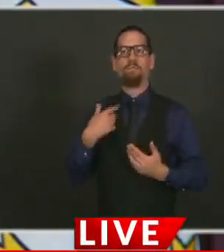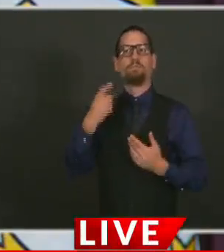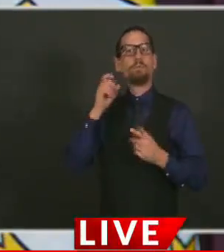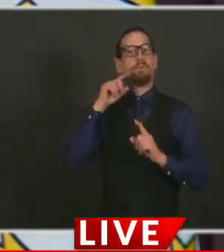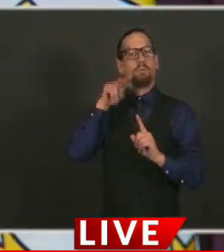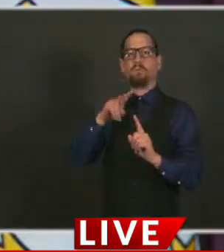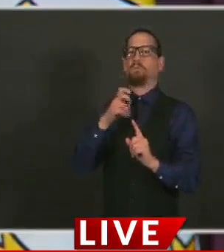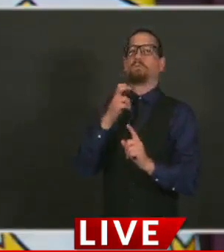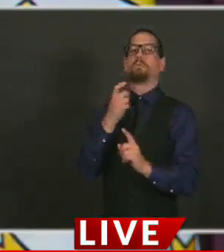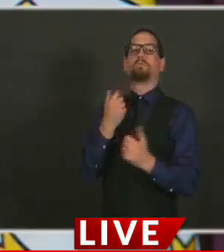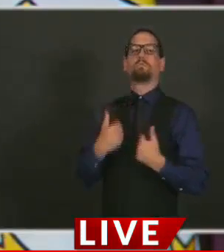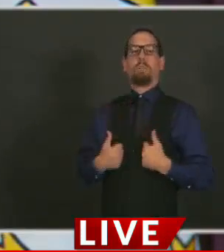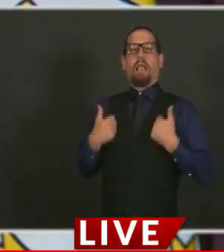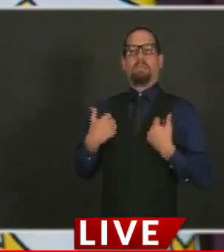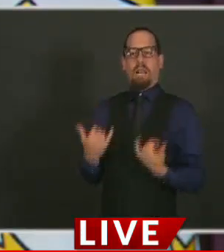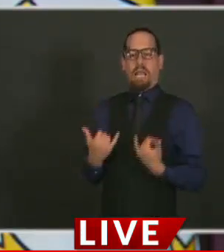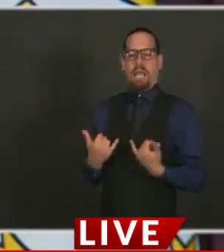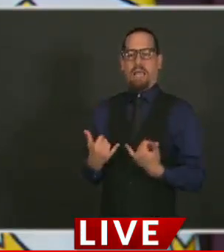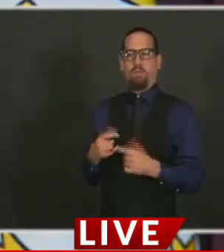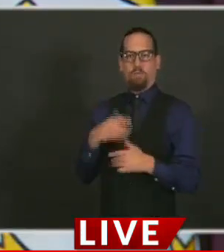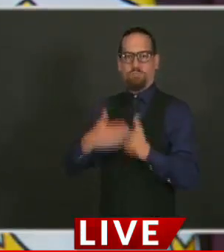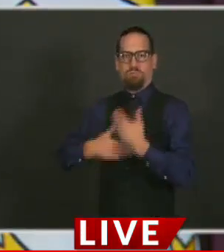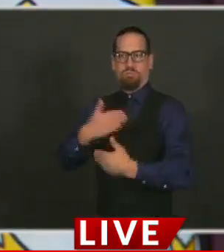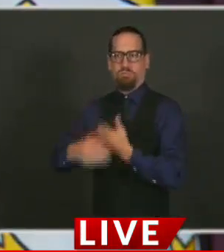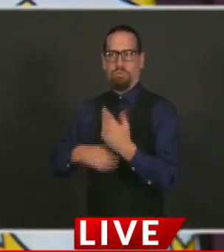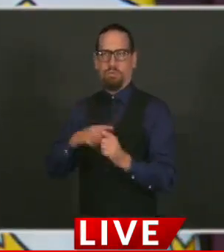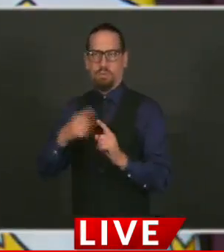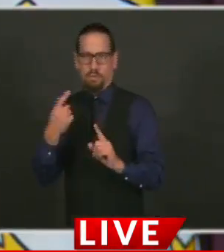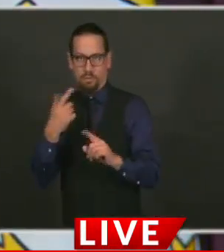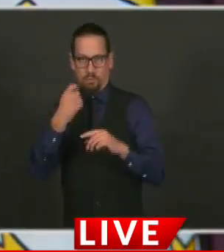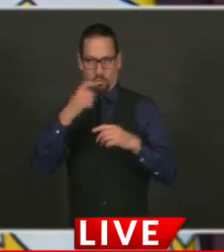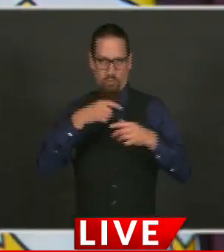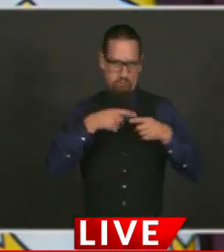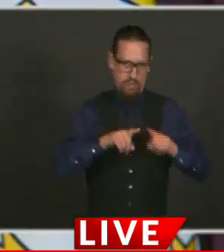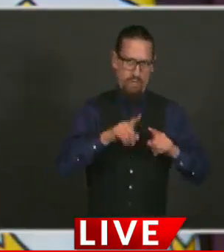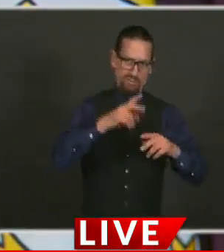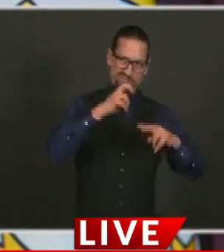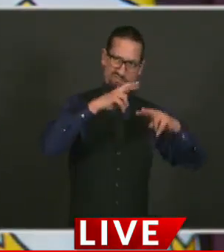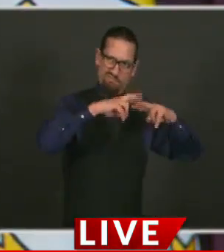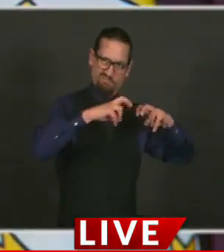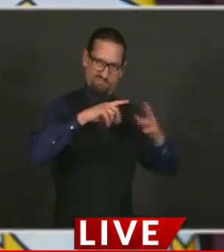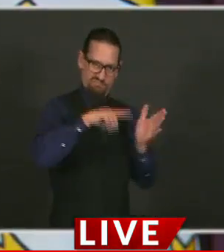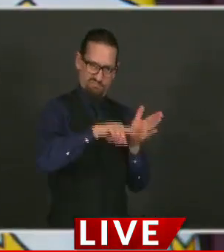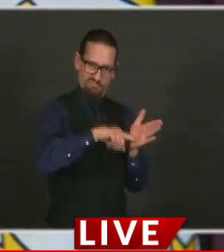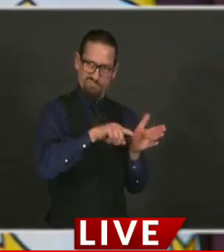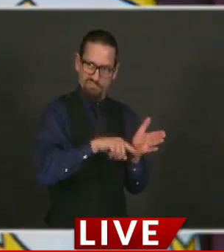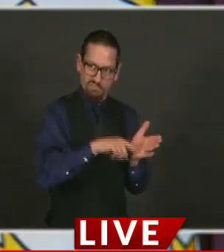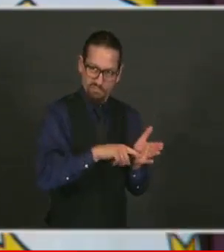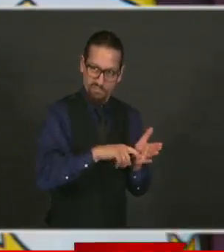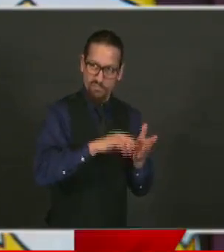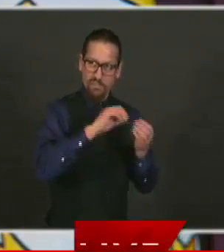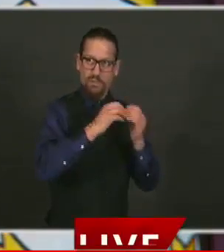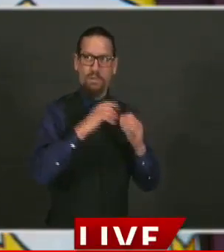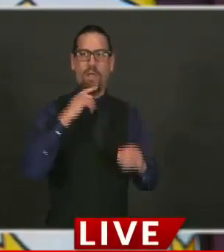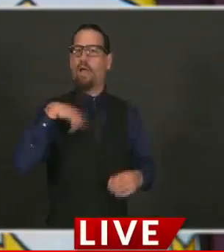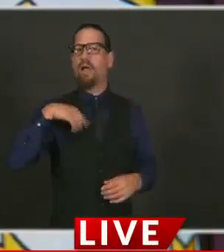TIME. WE ARE GOING TO GO BACK AND LOOK